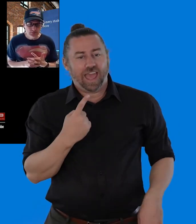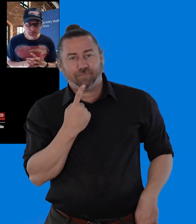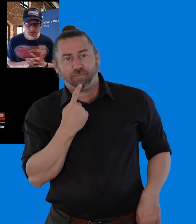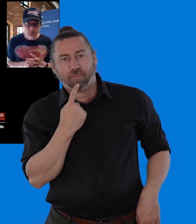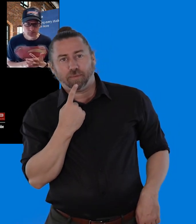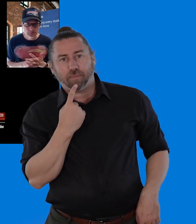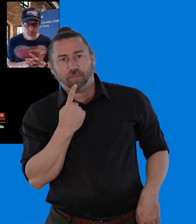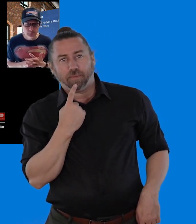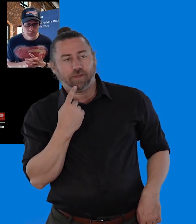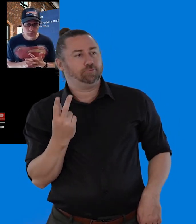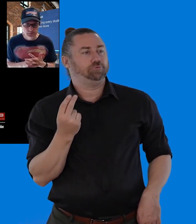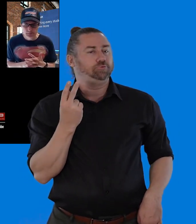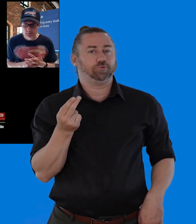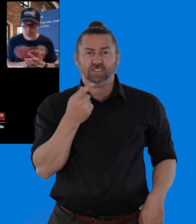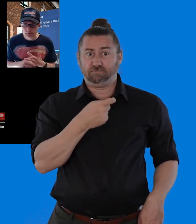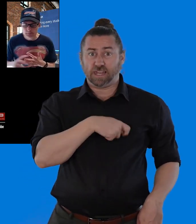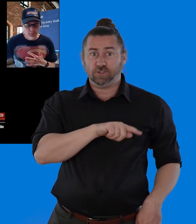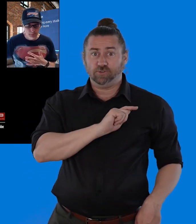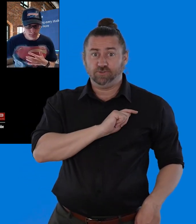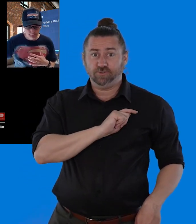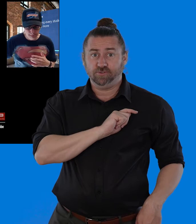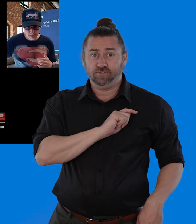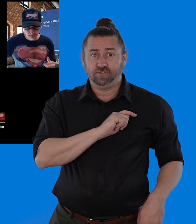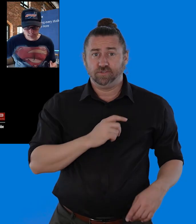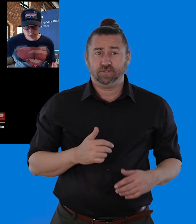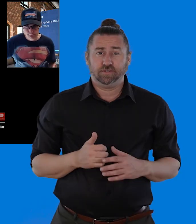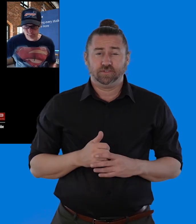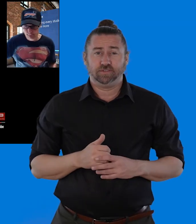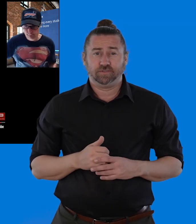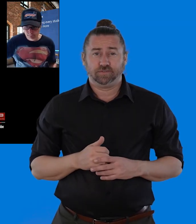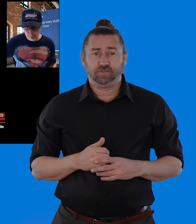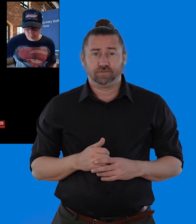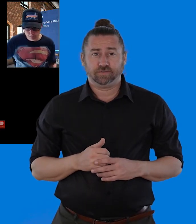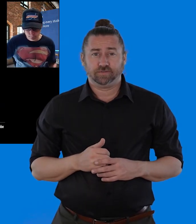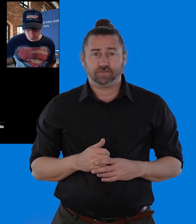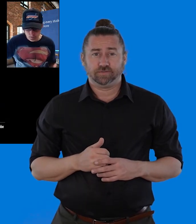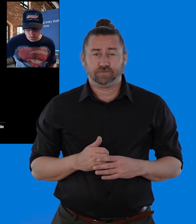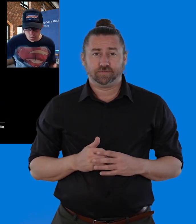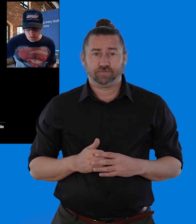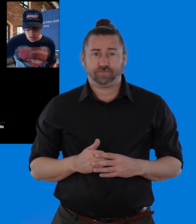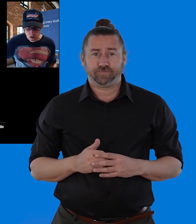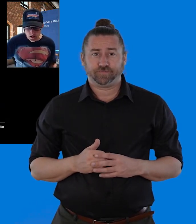(SPEAKS SPANISH). (VIDEO ENDS). OK.